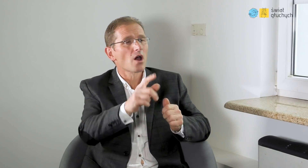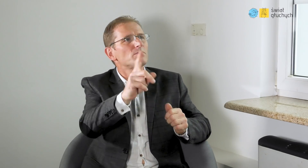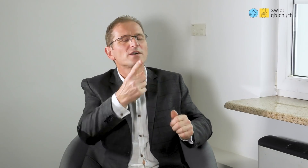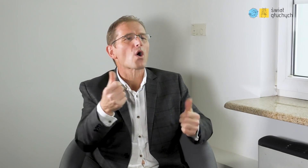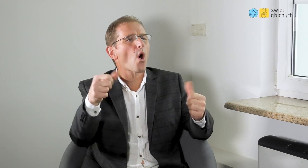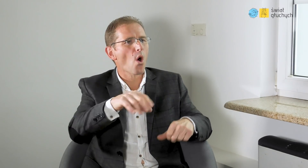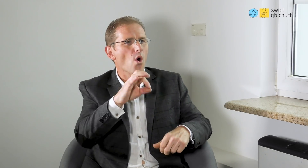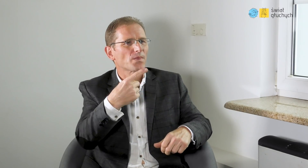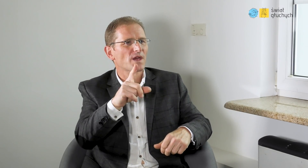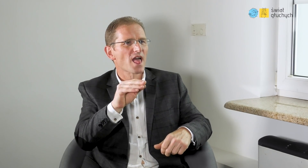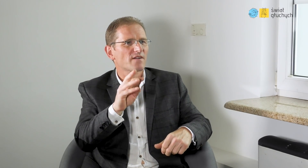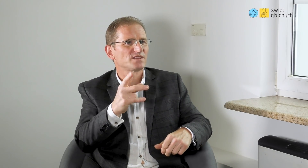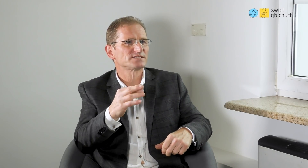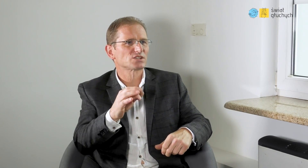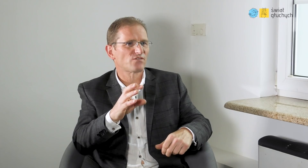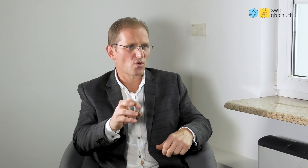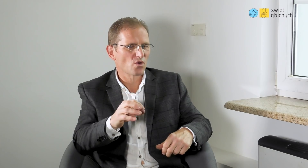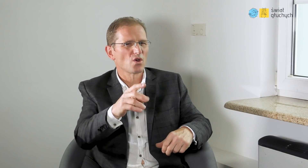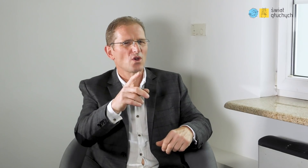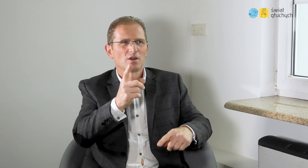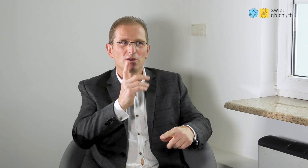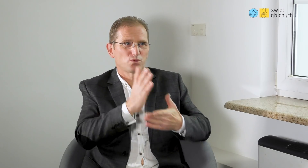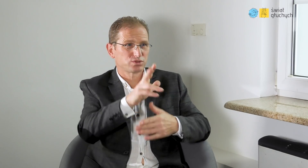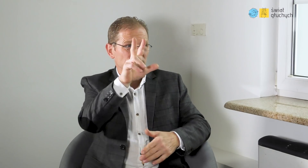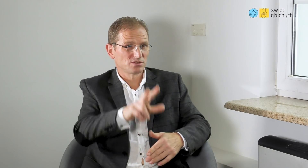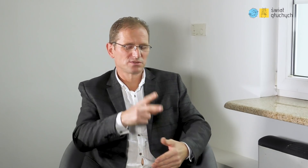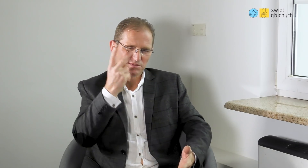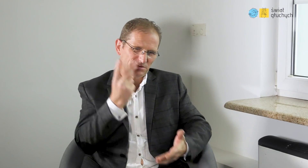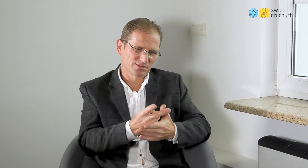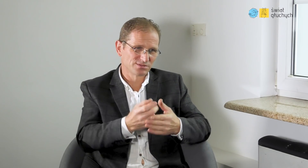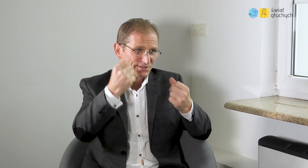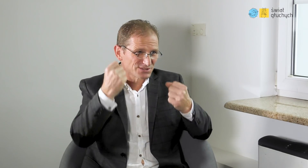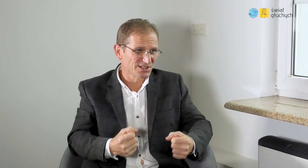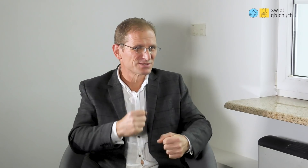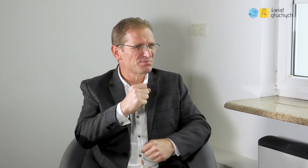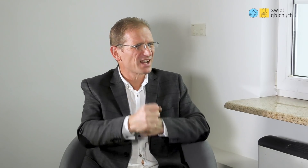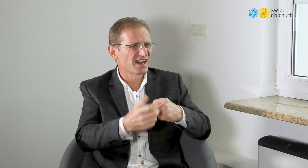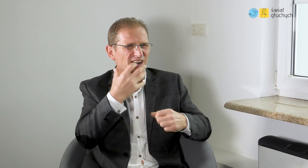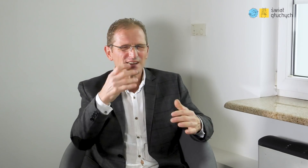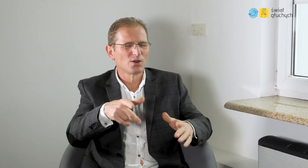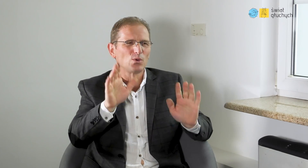And no sorry, I worked in foundry first, But only for 3 months, this job finished me off. Very hard work.